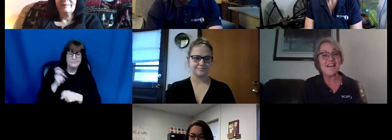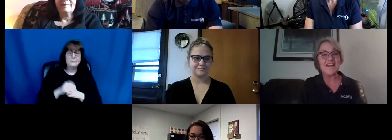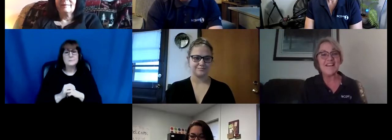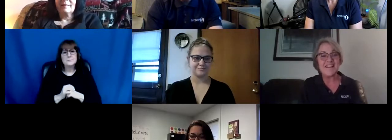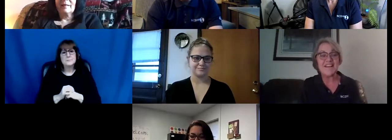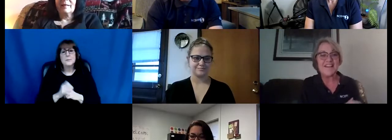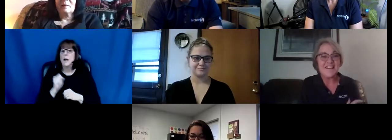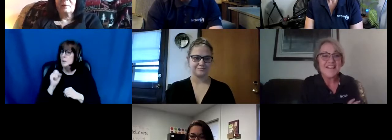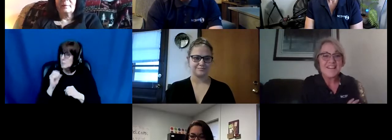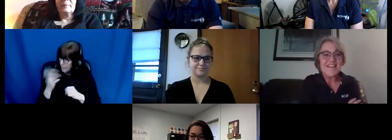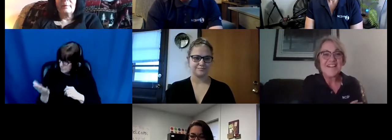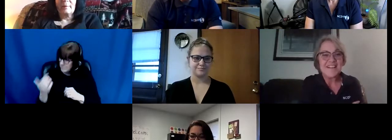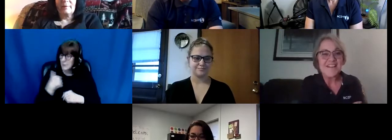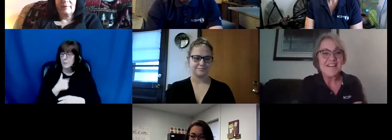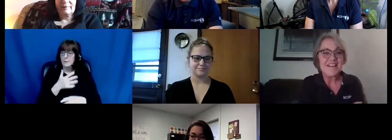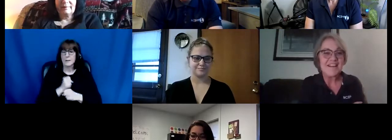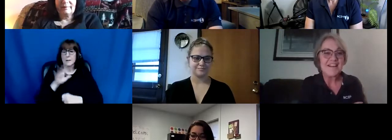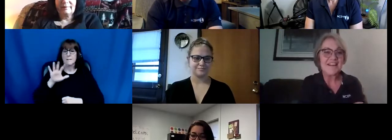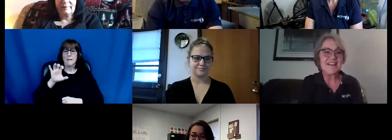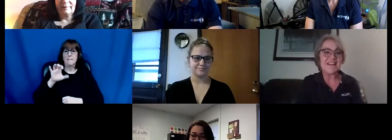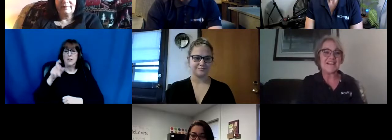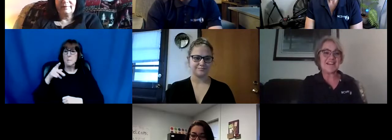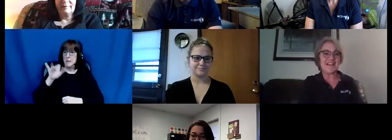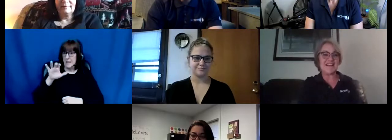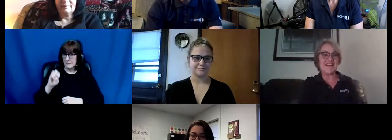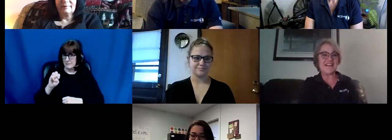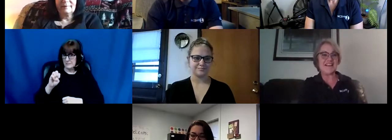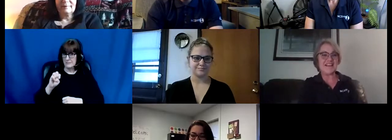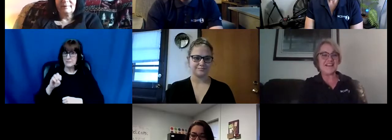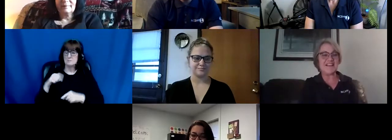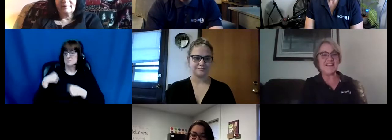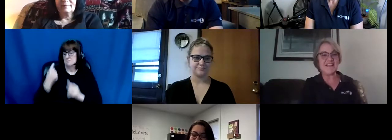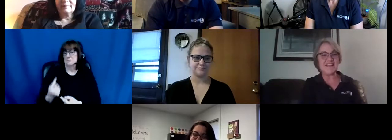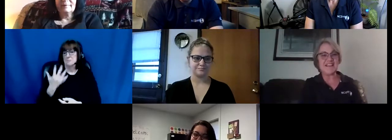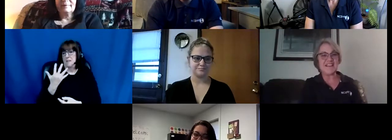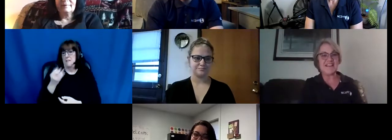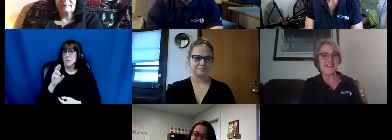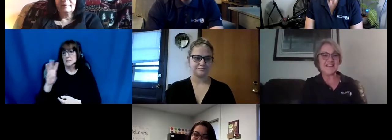we've gotten 500 piece puzzles the past five or six years that we complete during the Christmas